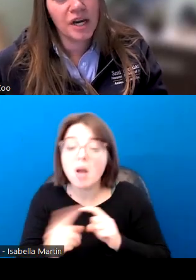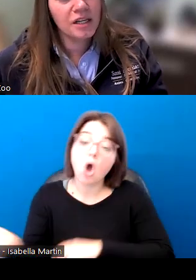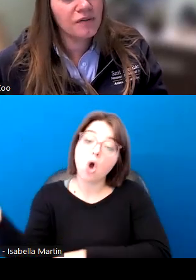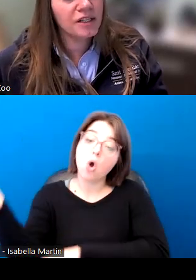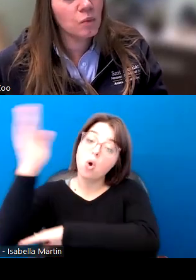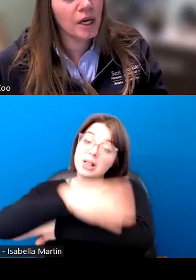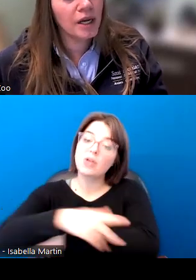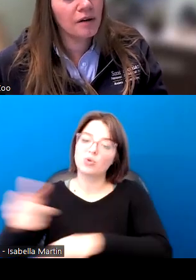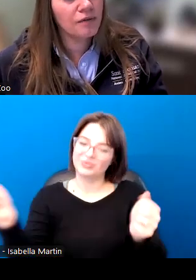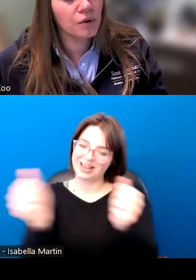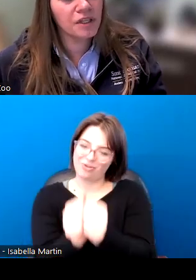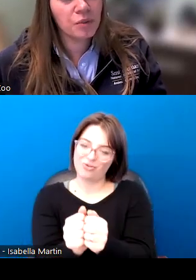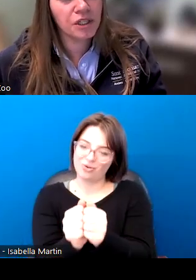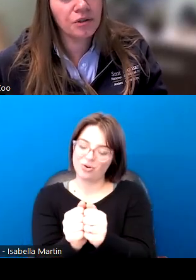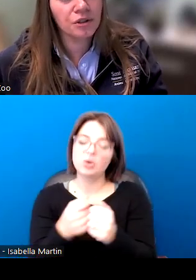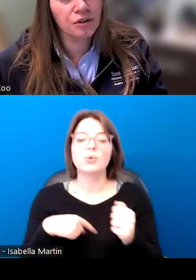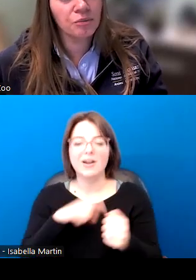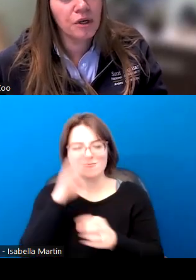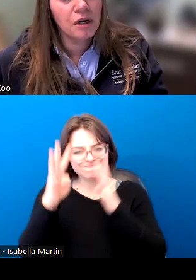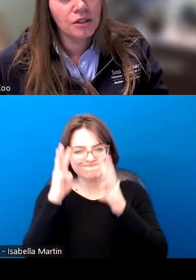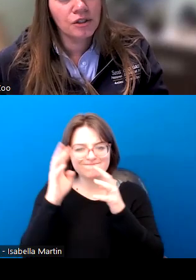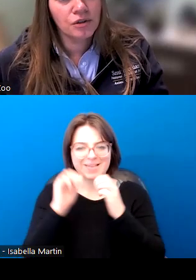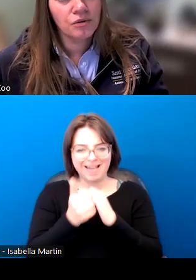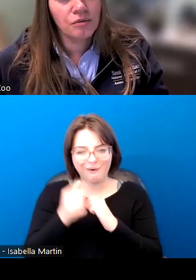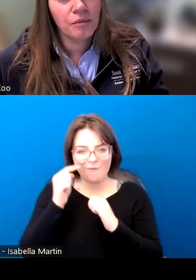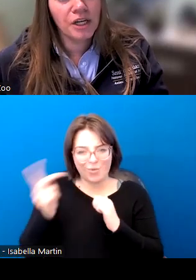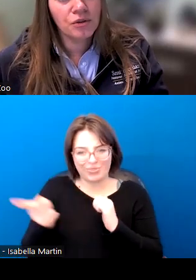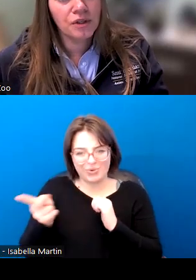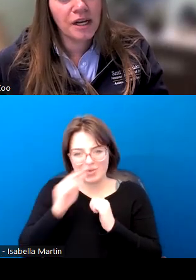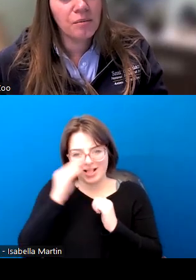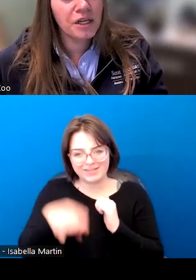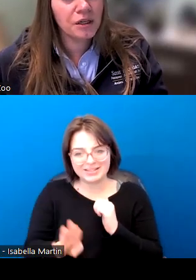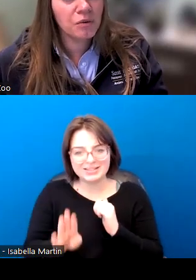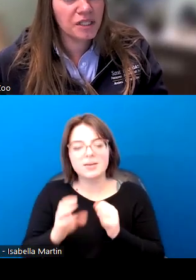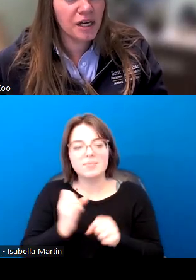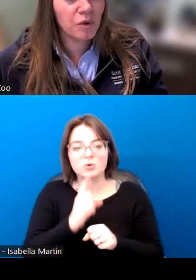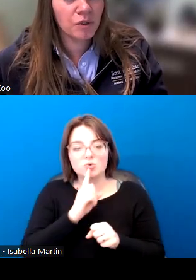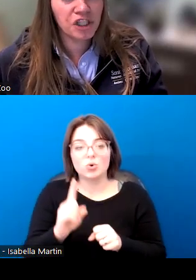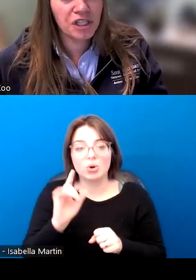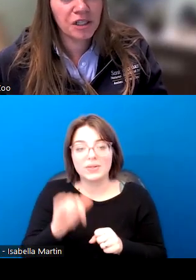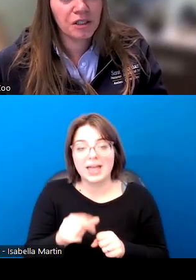we had to find a way for this particular group to make sure that Ambiko was getting what she needed.